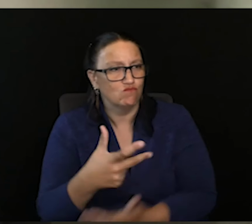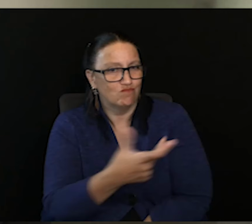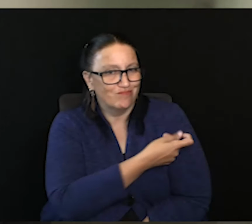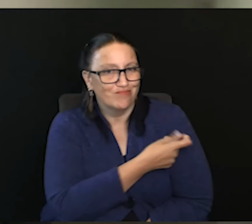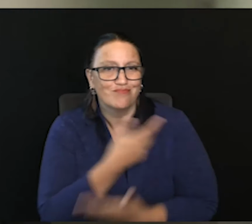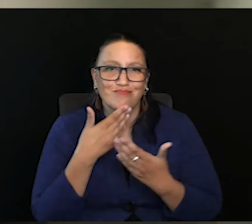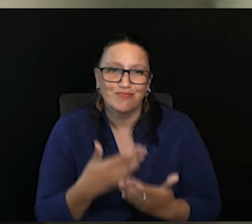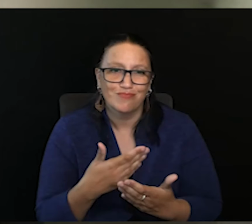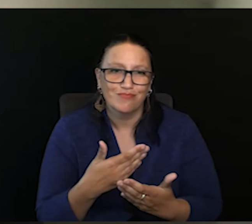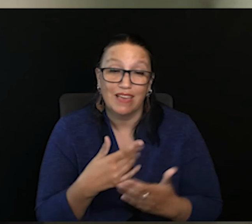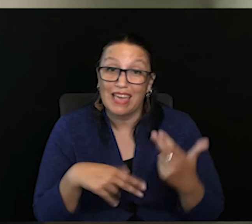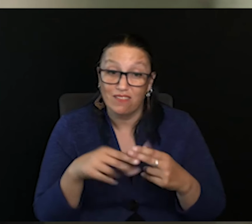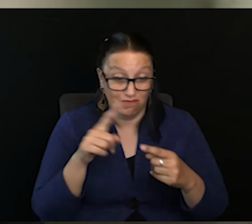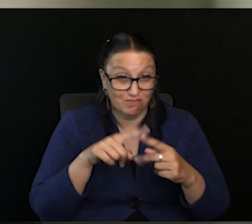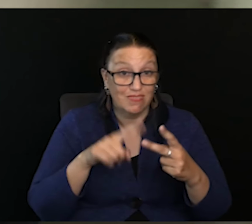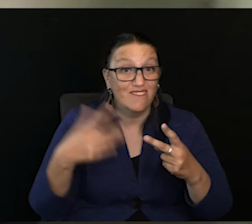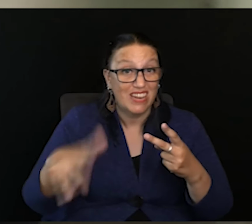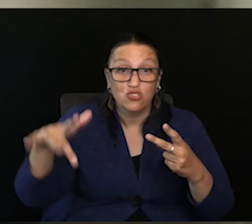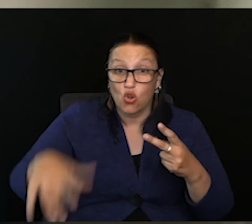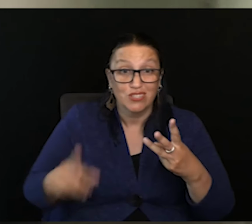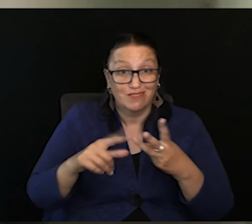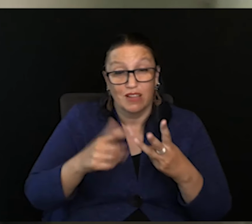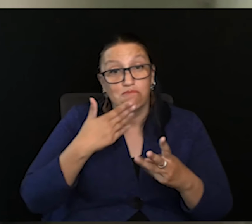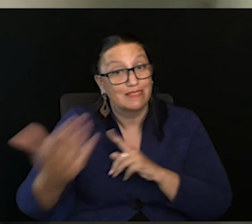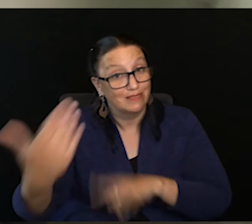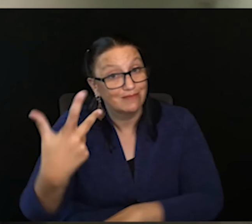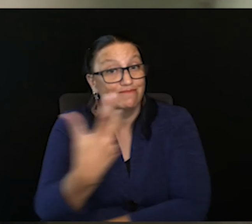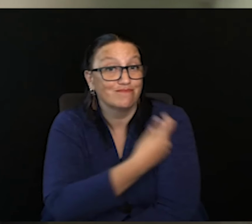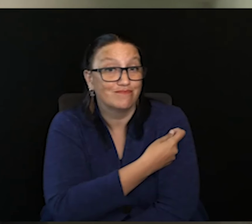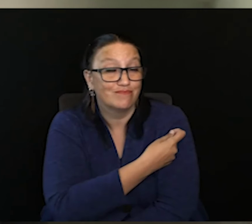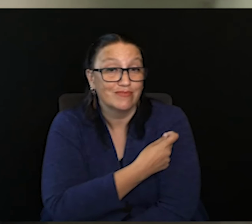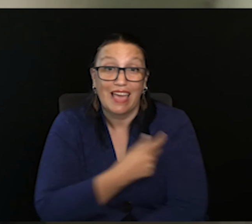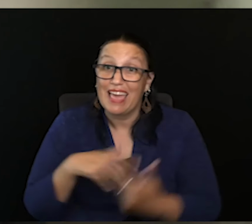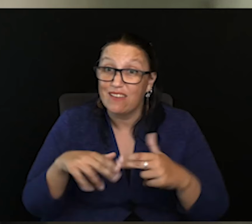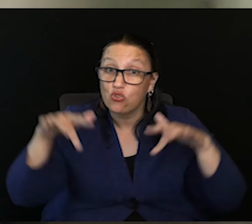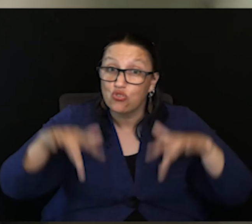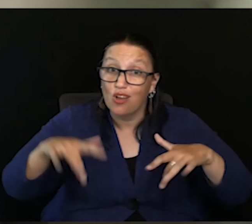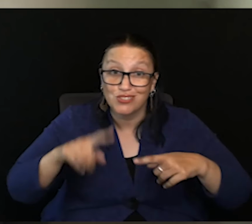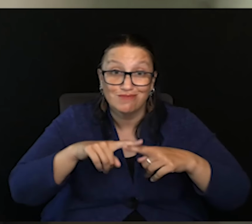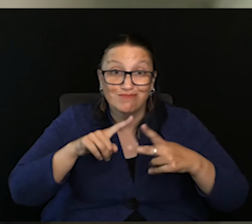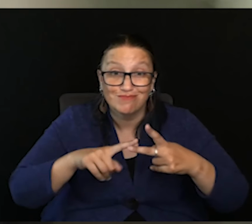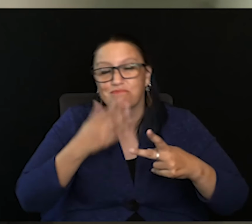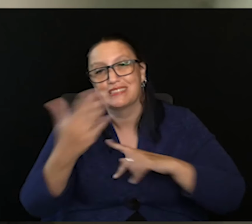If you haven't been boosted yet, please come forward. If you haven't had your first or second dose, please come forward.